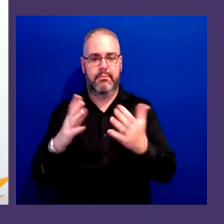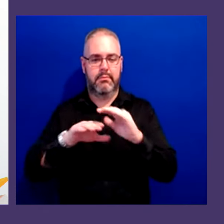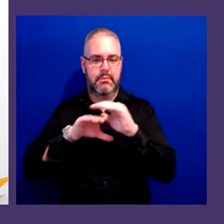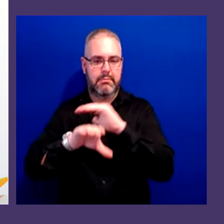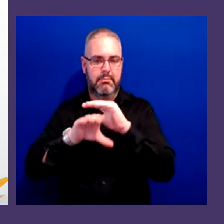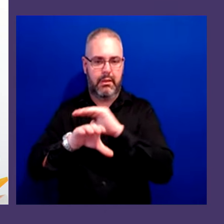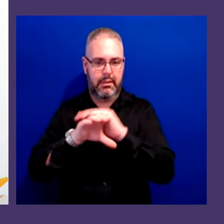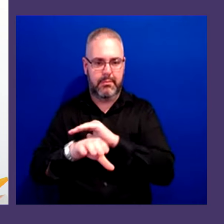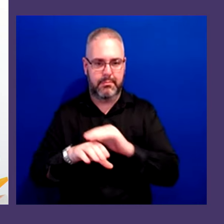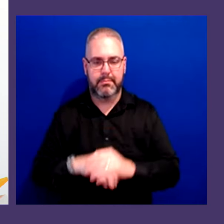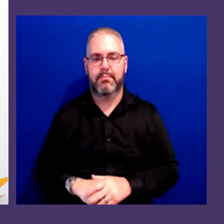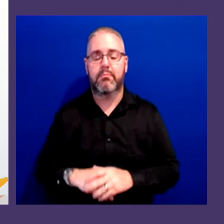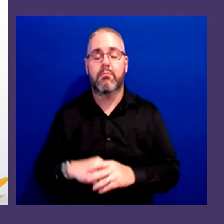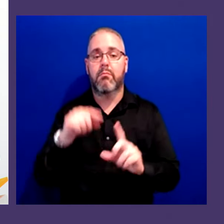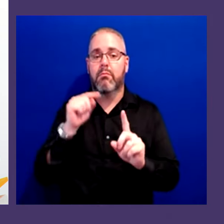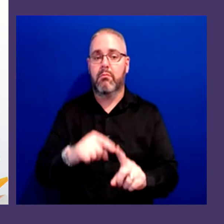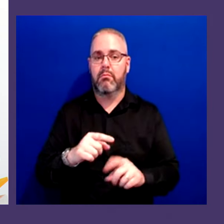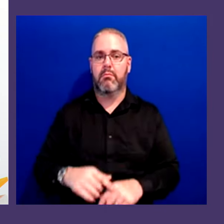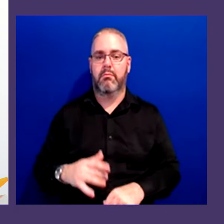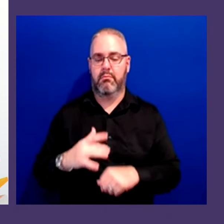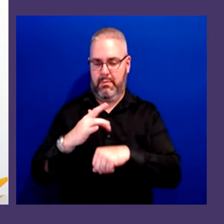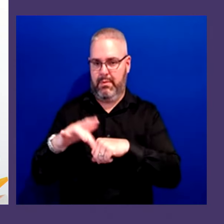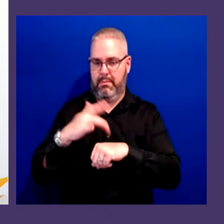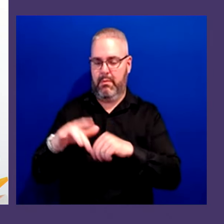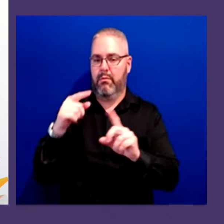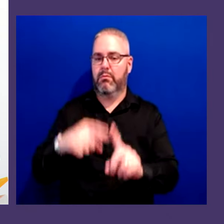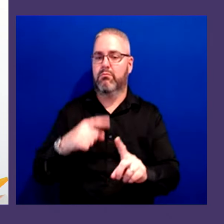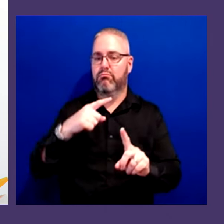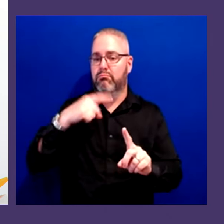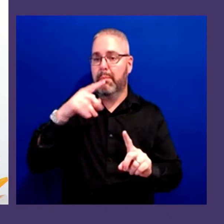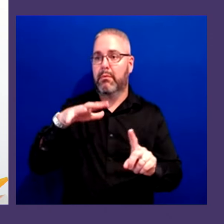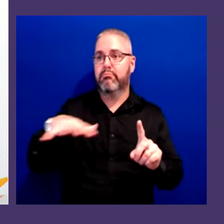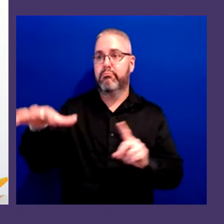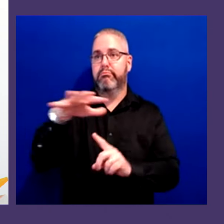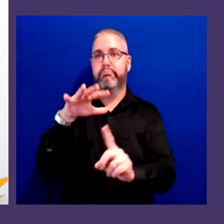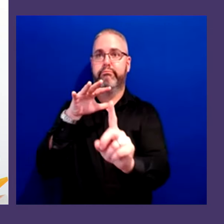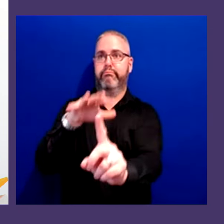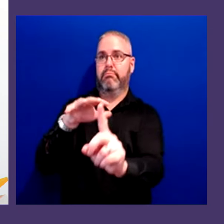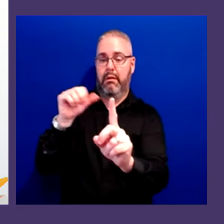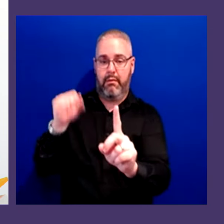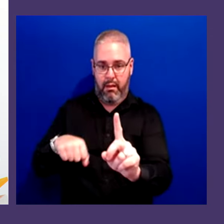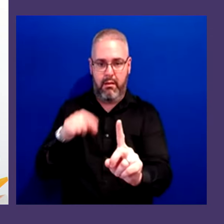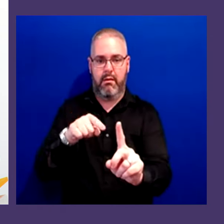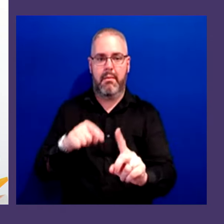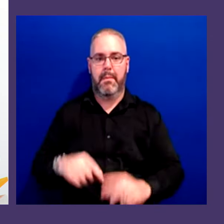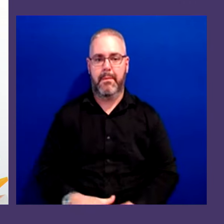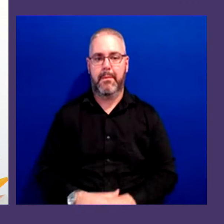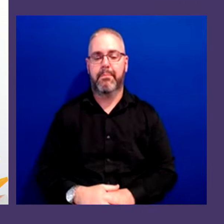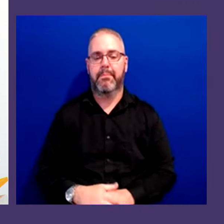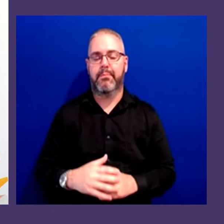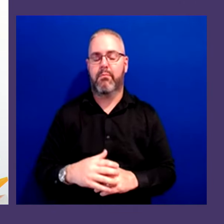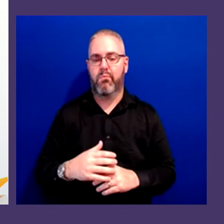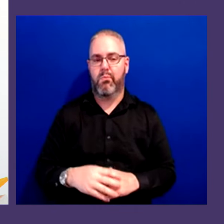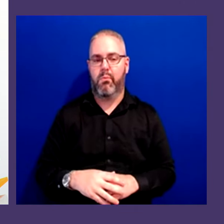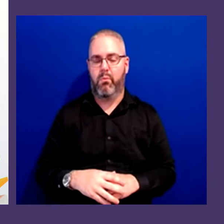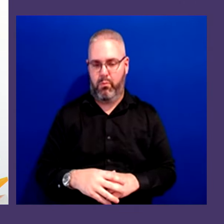It is available in the public preview. We would love for you to start using it